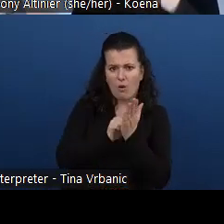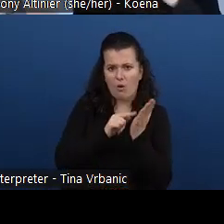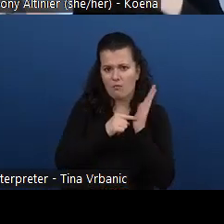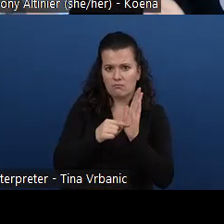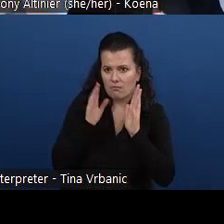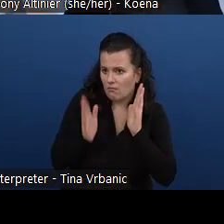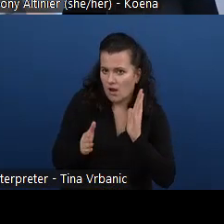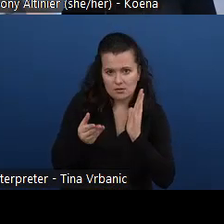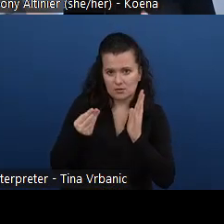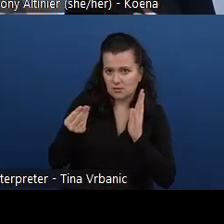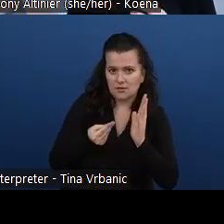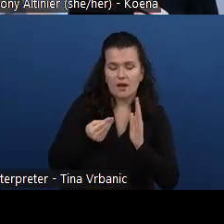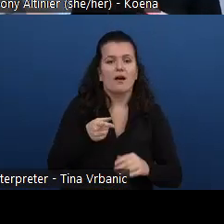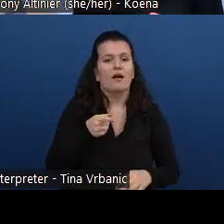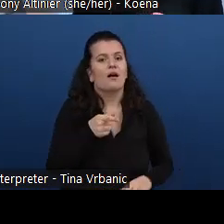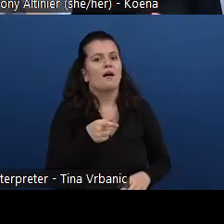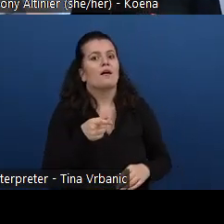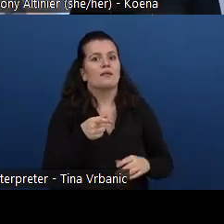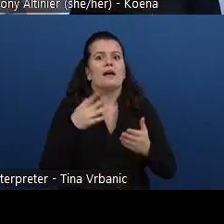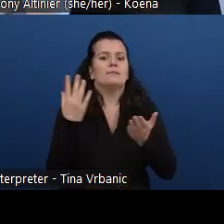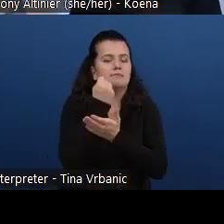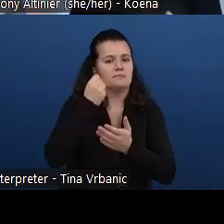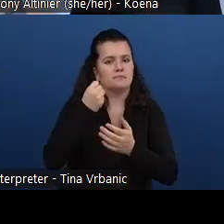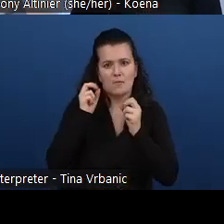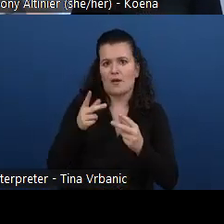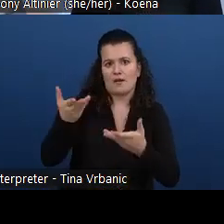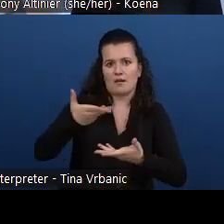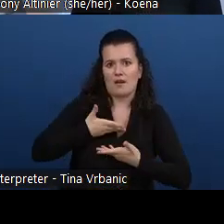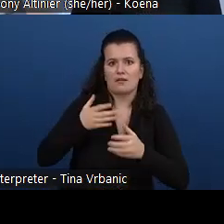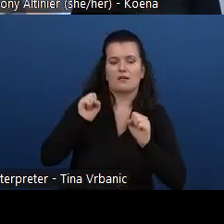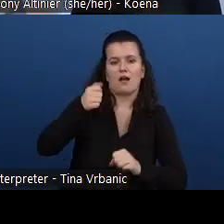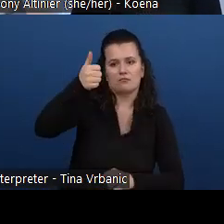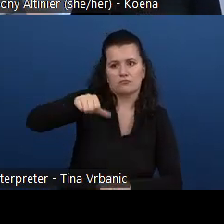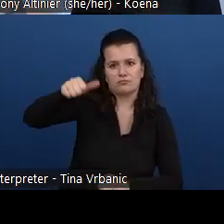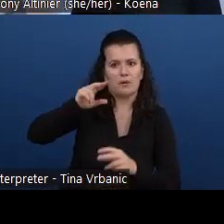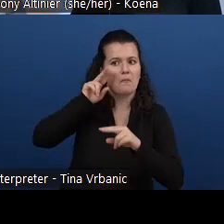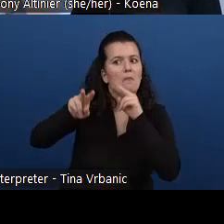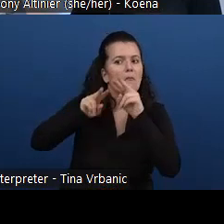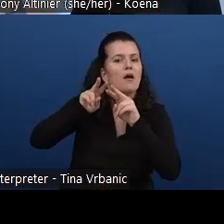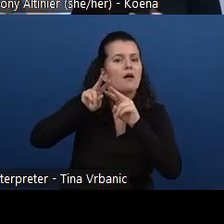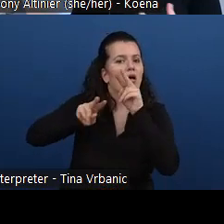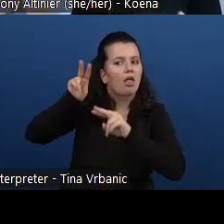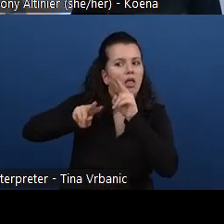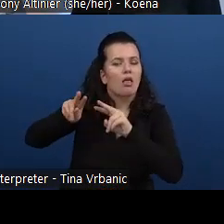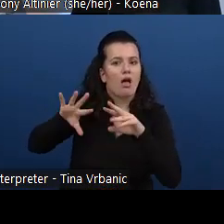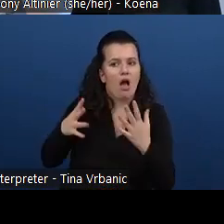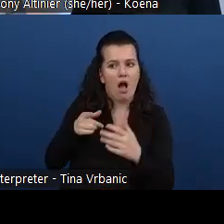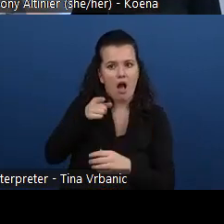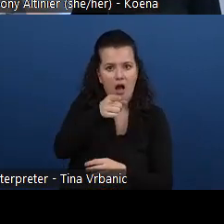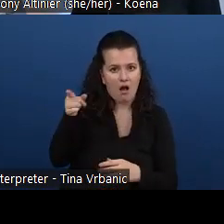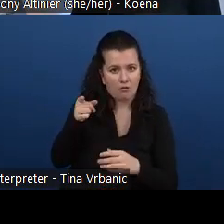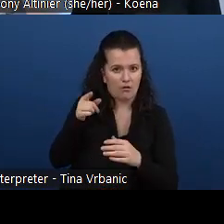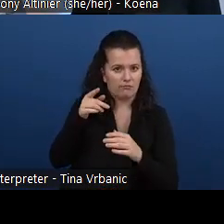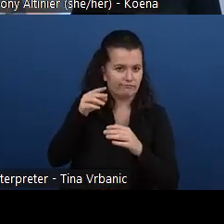There were really big surprises, and I can show you some examples.